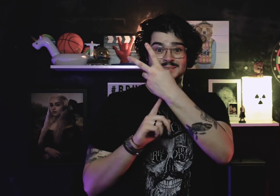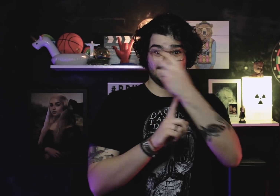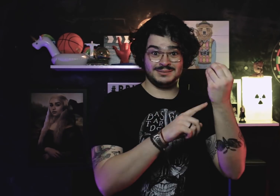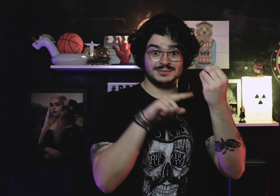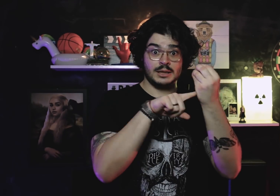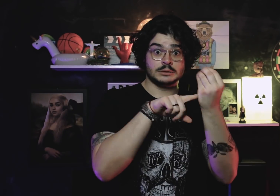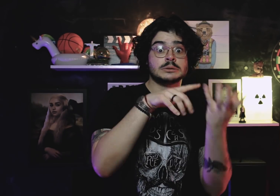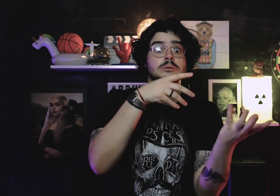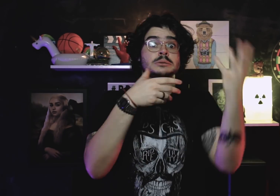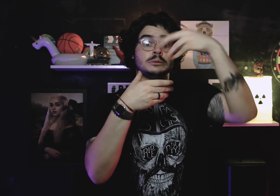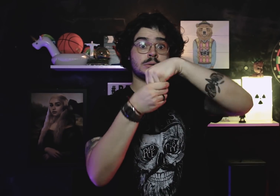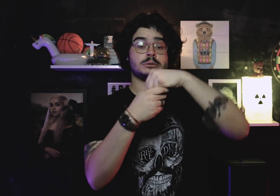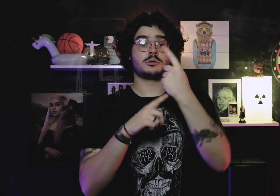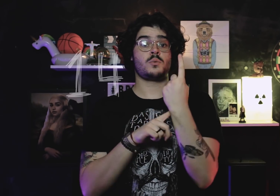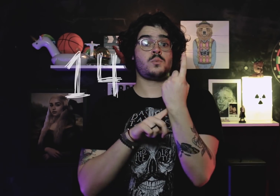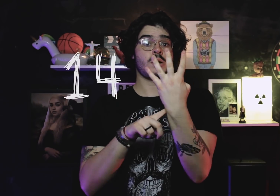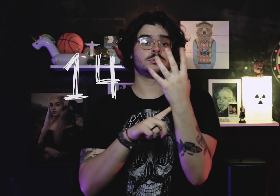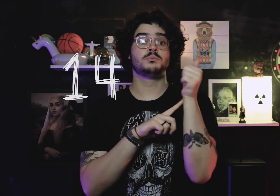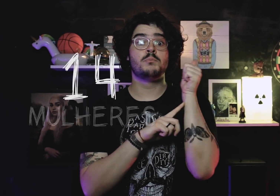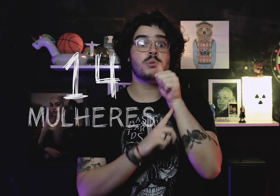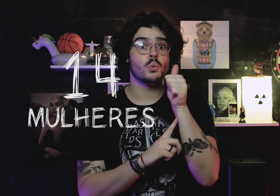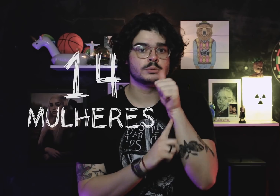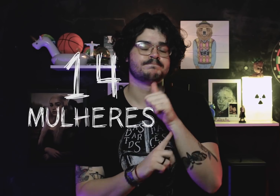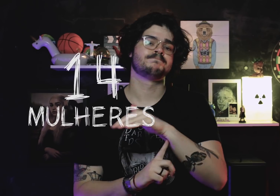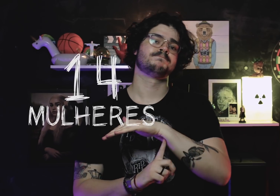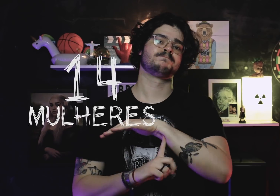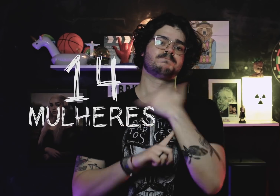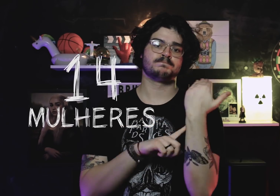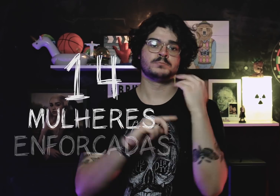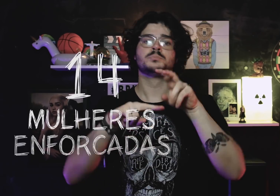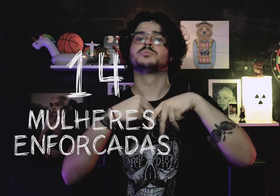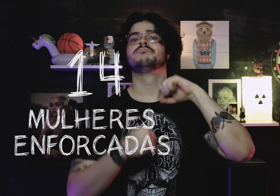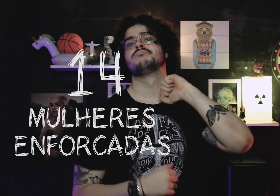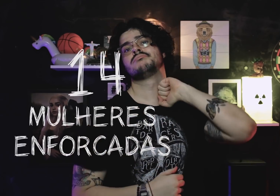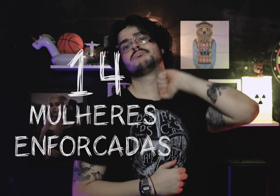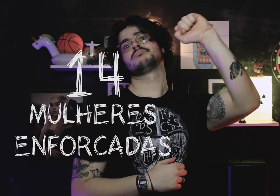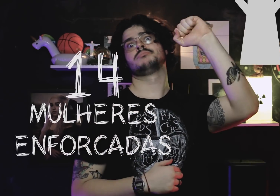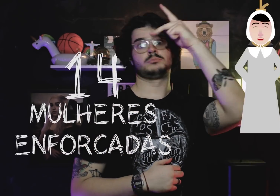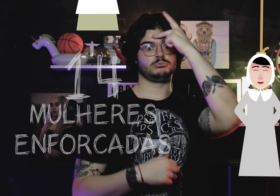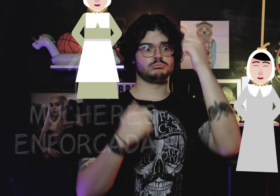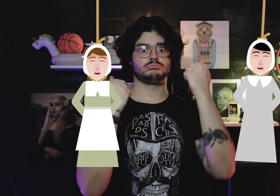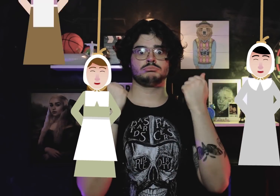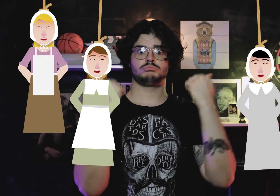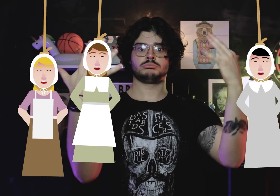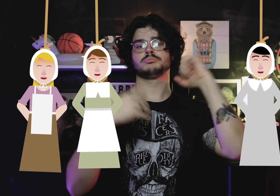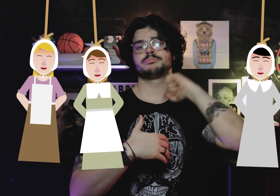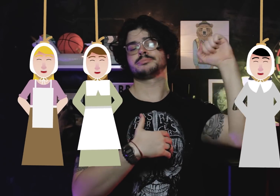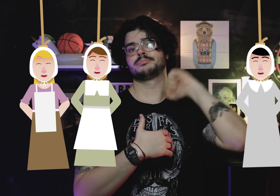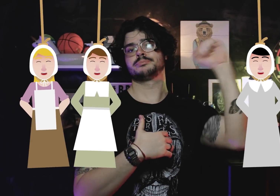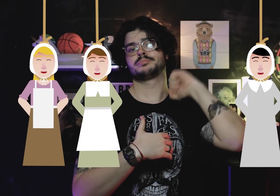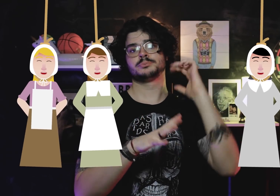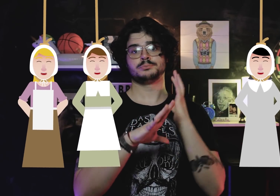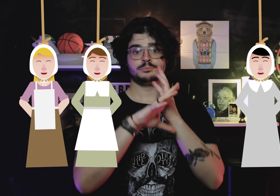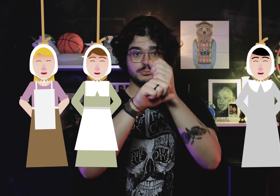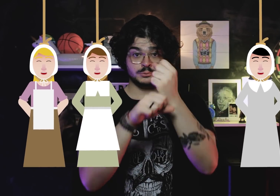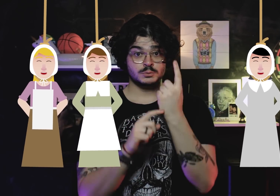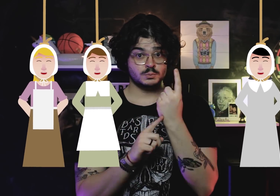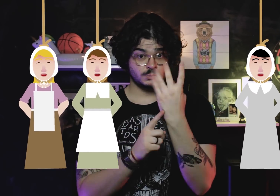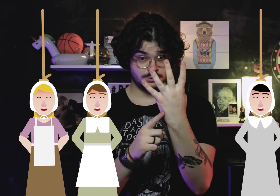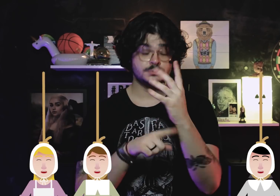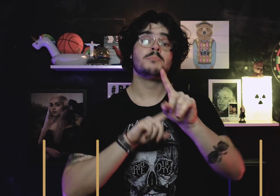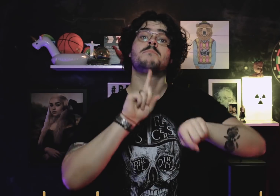among them, 14 women were sentenced to death by public hanging.